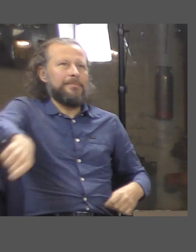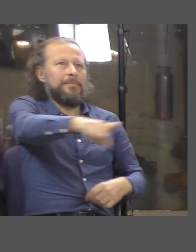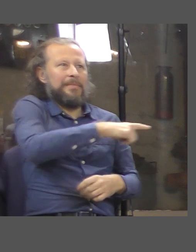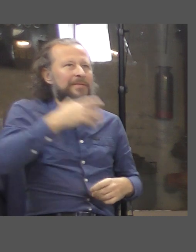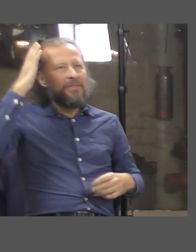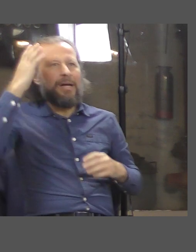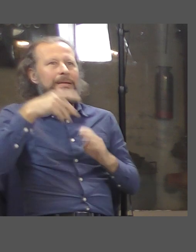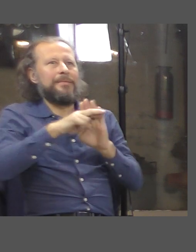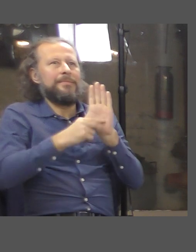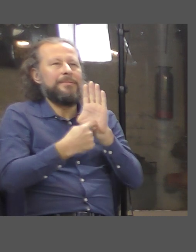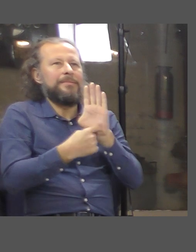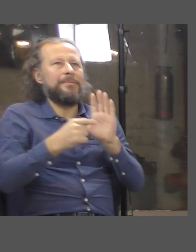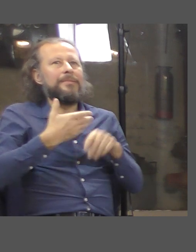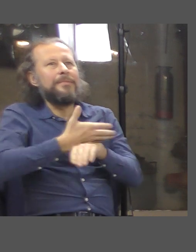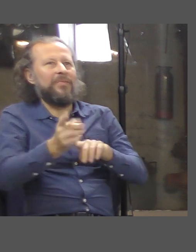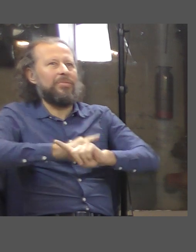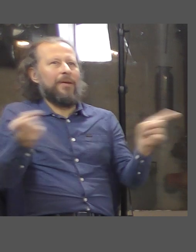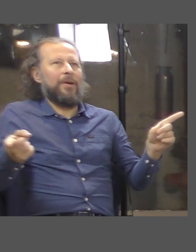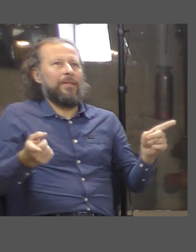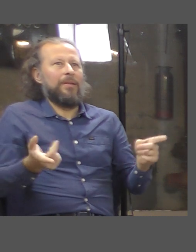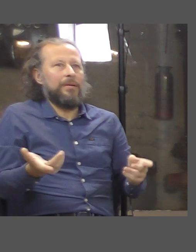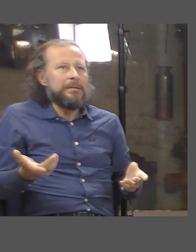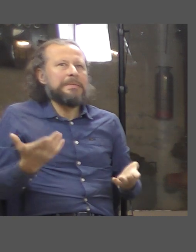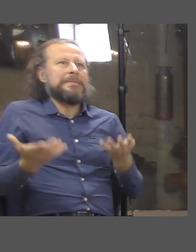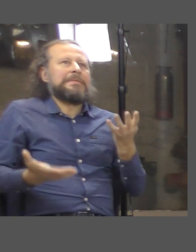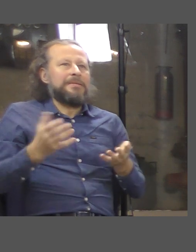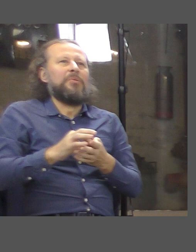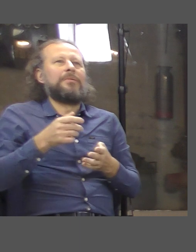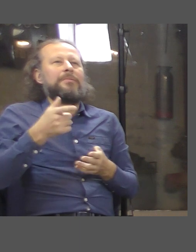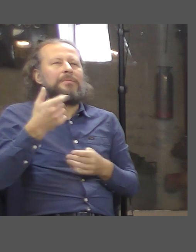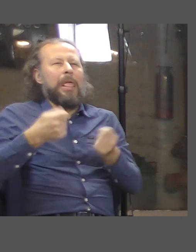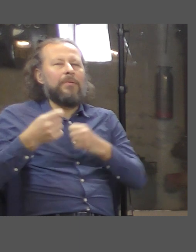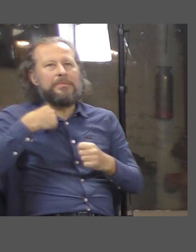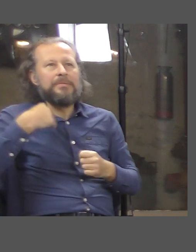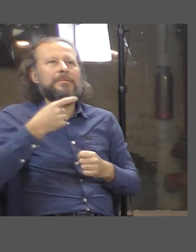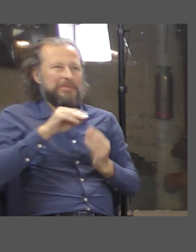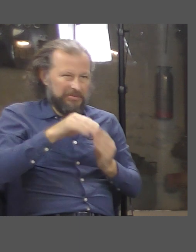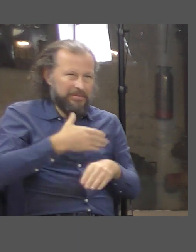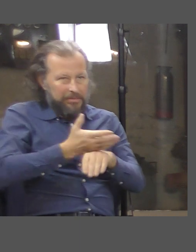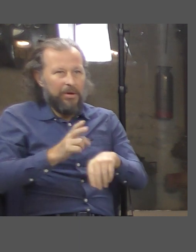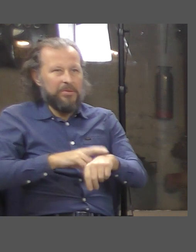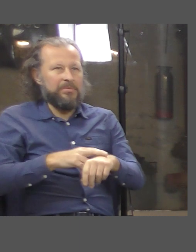a lot of work and a lot of deaf people. And we knew that we couldn't work any longer, that we were working 7 hours at a time.